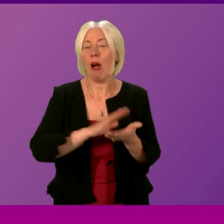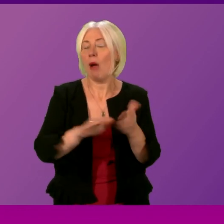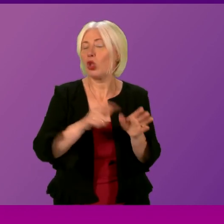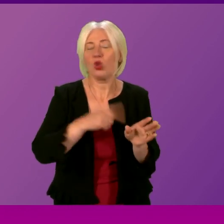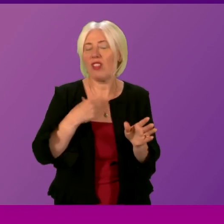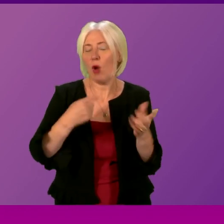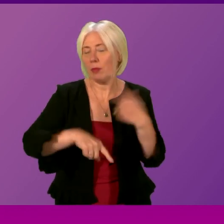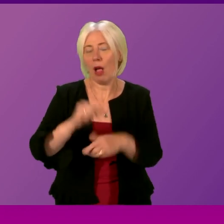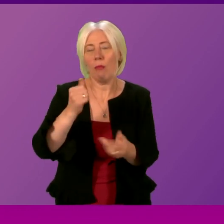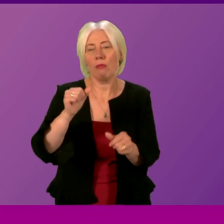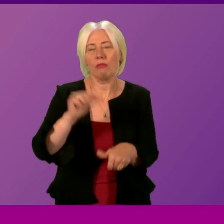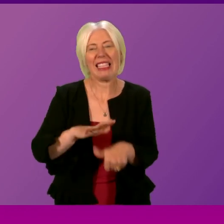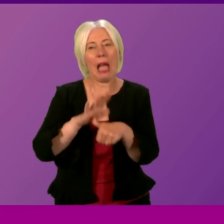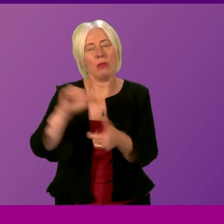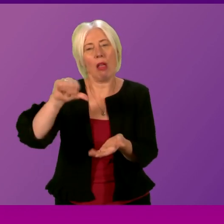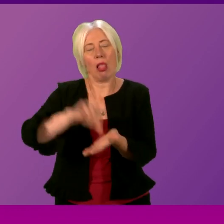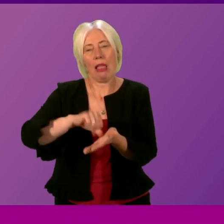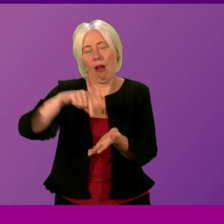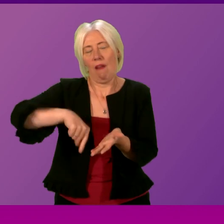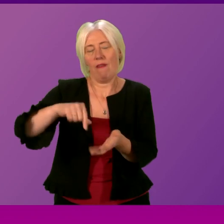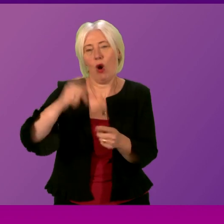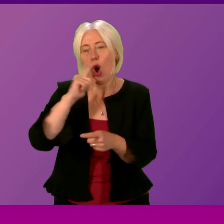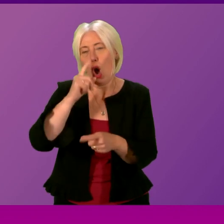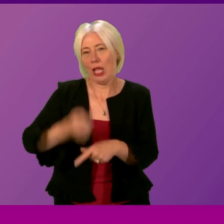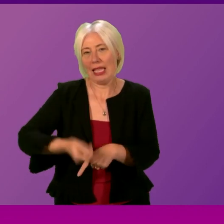and he is against the UK Government’s granting of new North Sea licences.